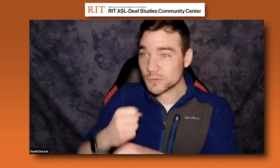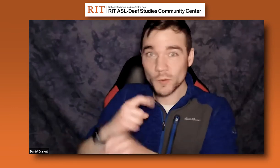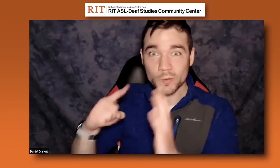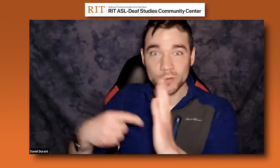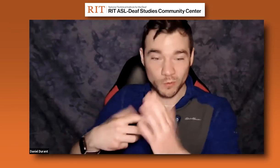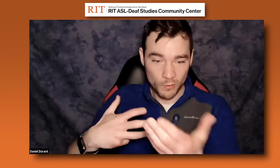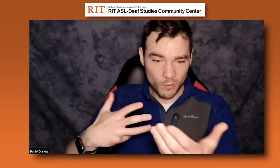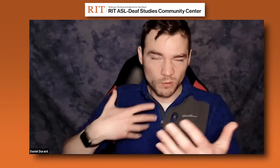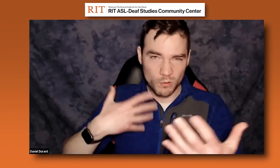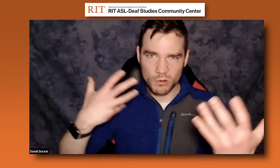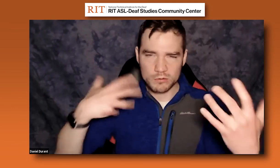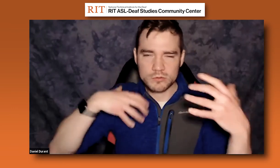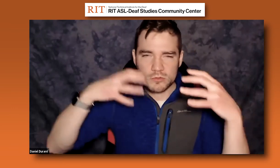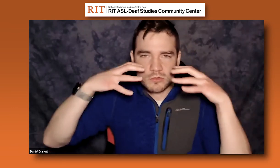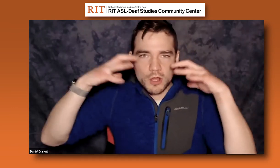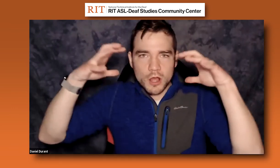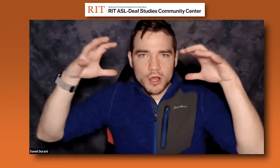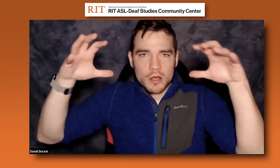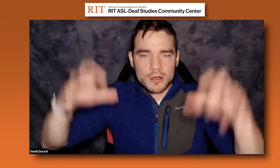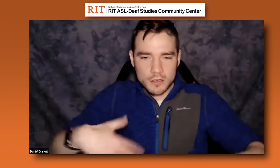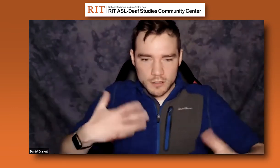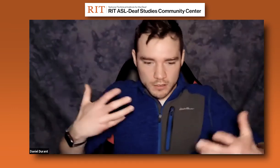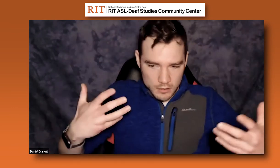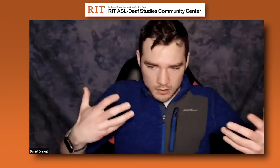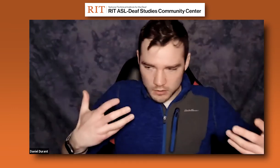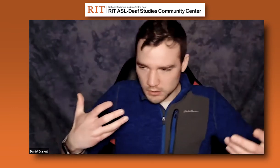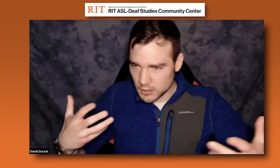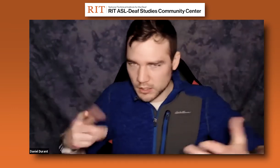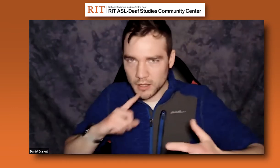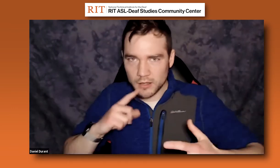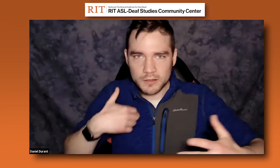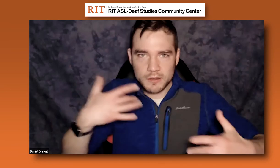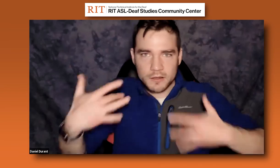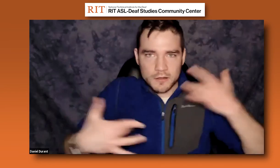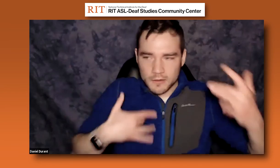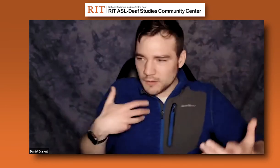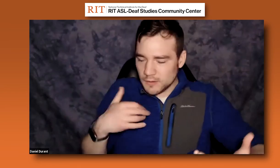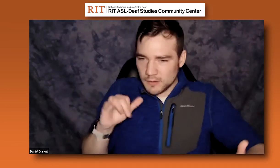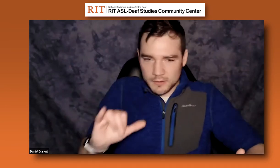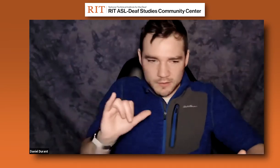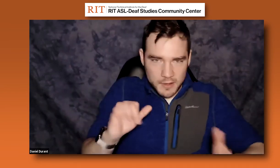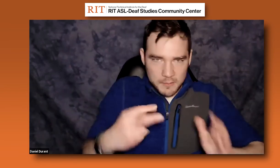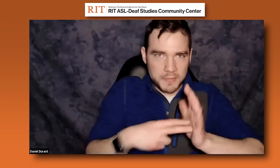and sure enough, I did. I was shocked! I was excited.